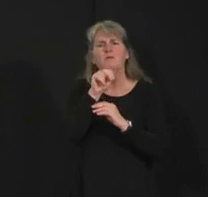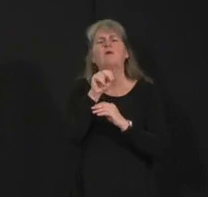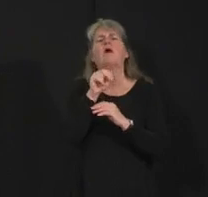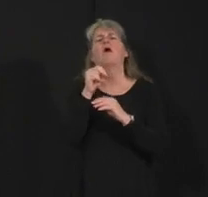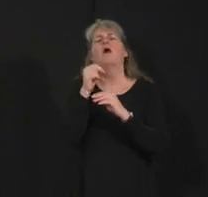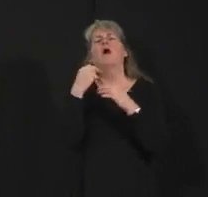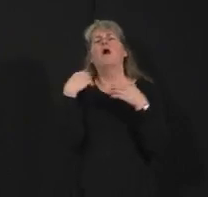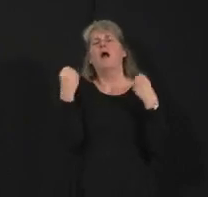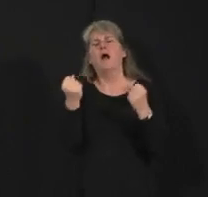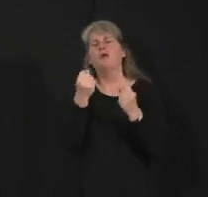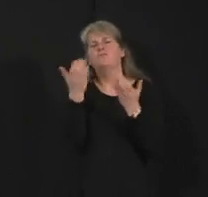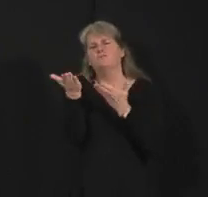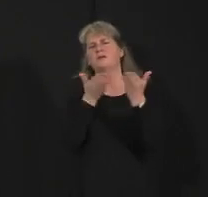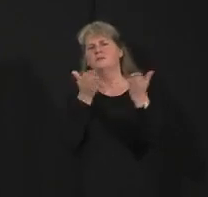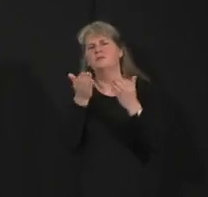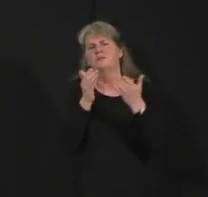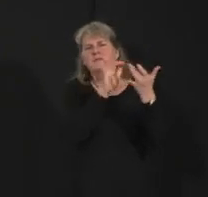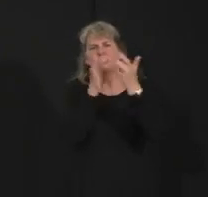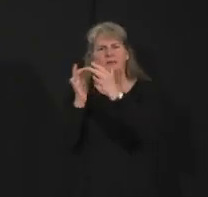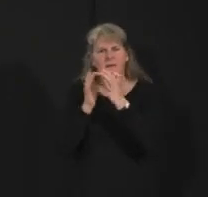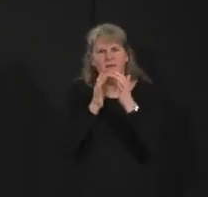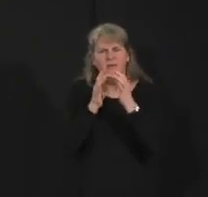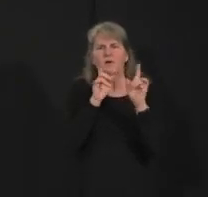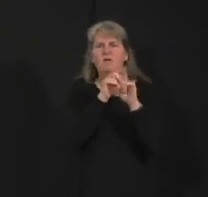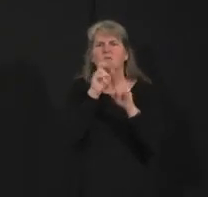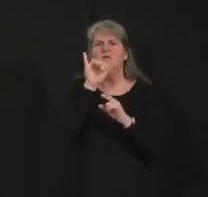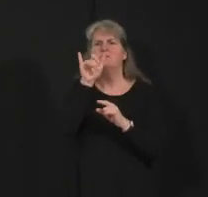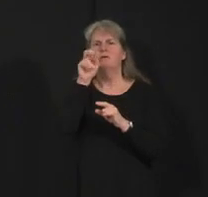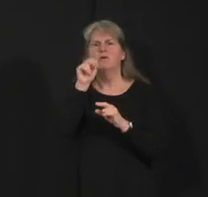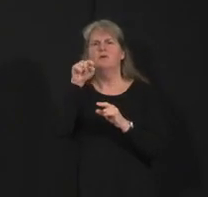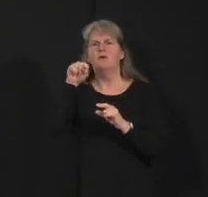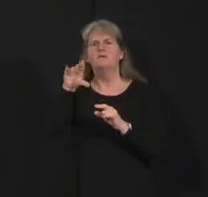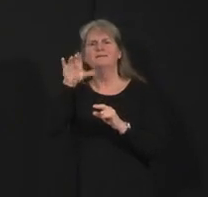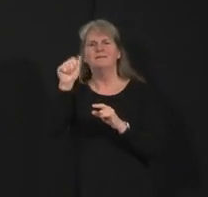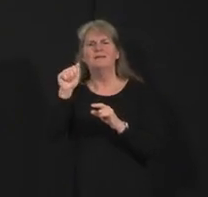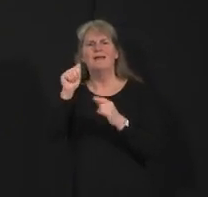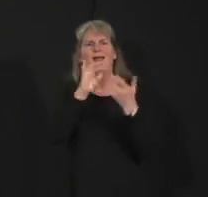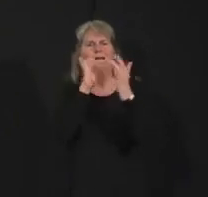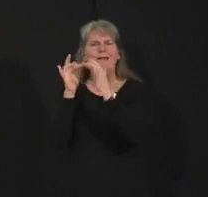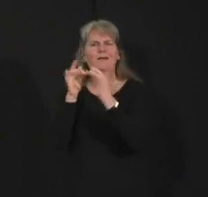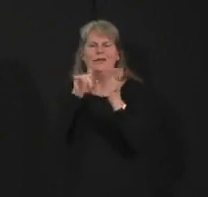Facebook page, and also on the Yukon.ca COVID-19 website.